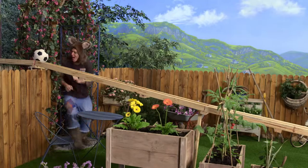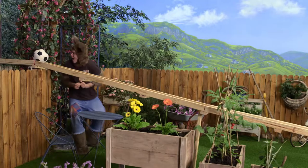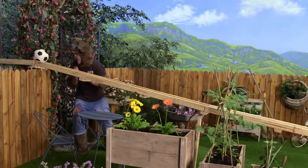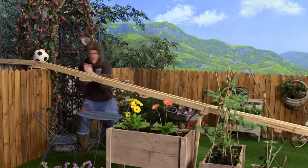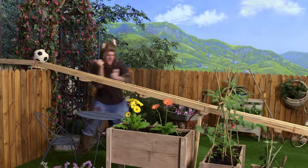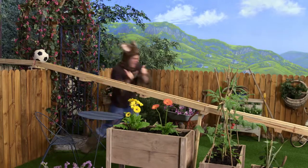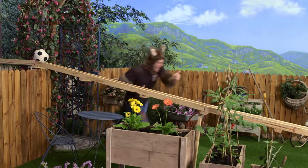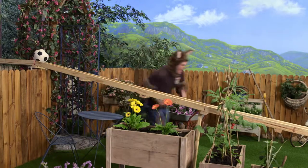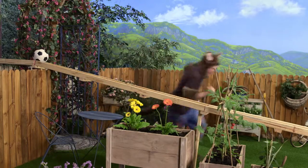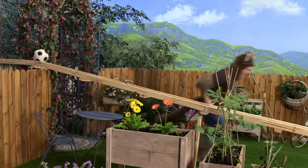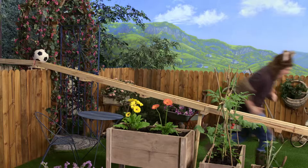Ooh! Ha-ha-ha-ha.